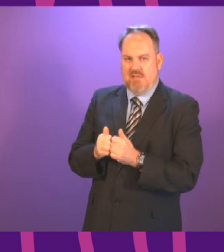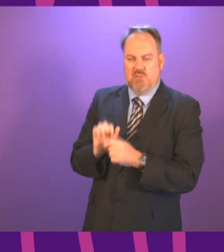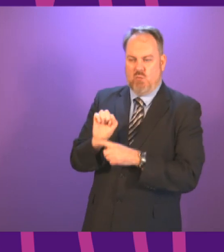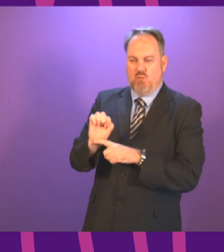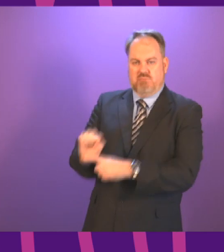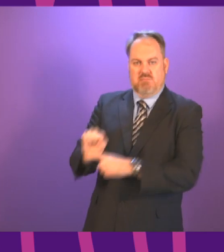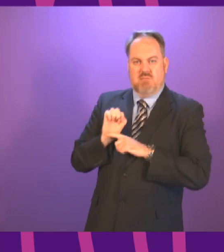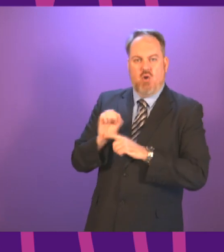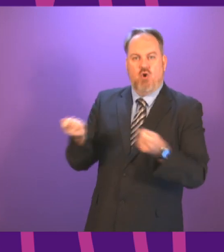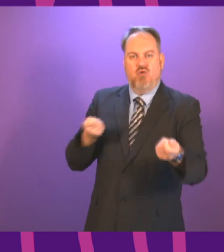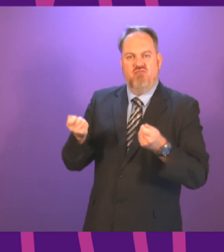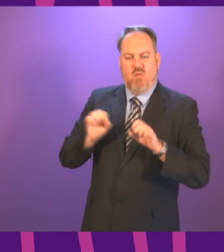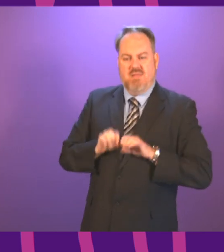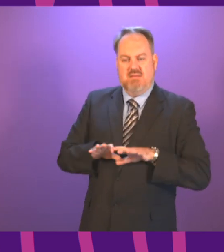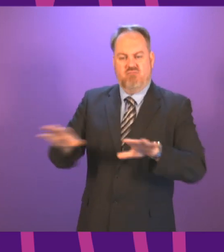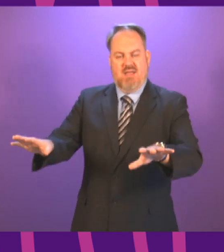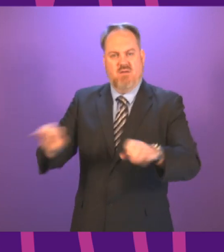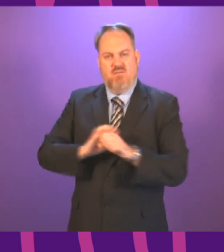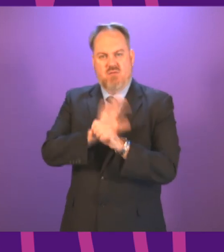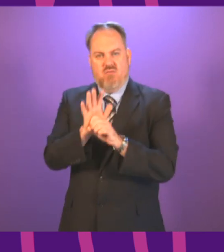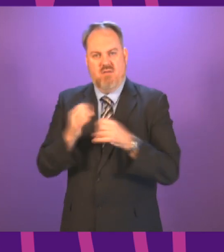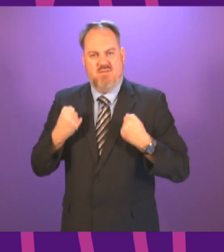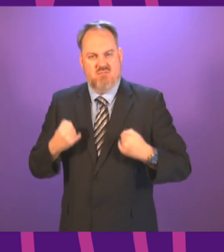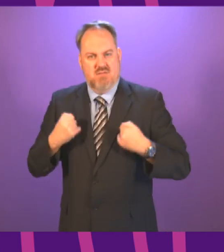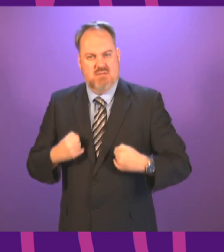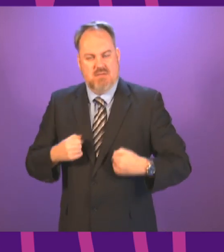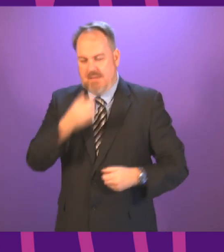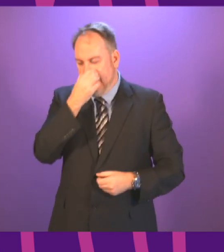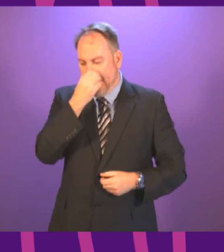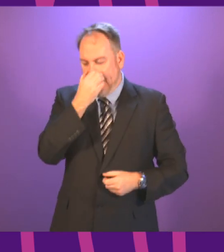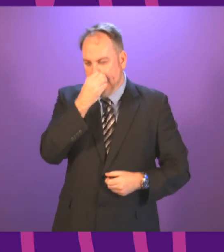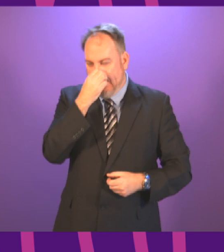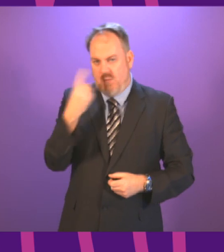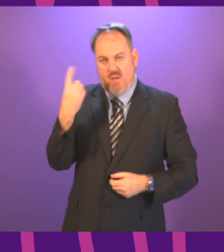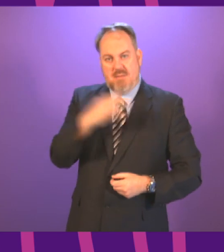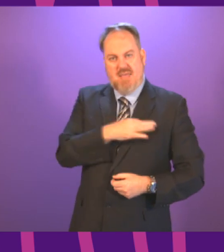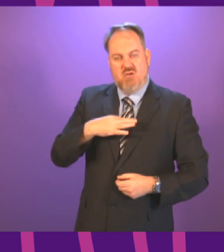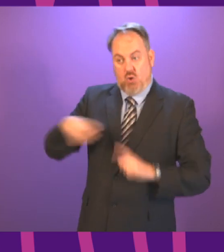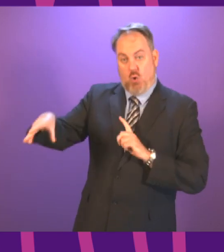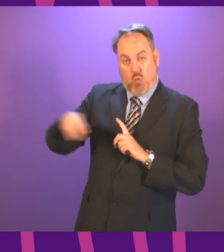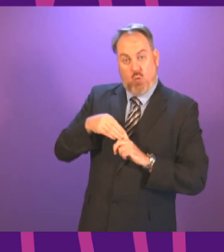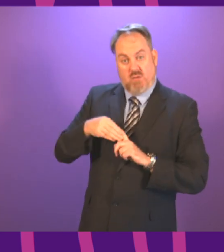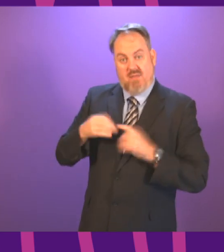“unsuitable for preventing the spread of the virus.” Their intervention came after a GRI patient, who was thought to have caught Covid, died